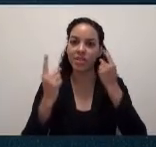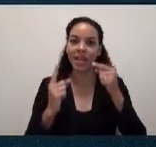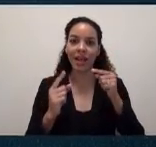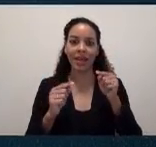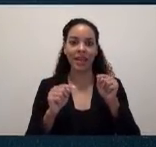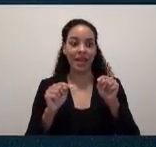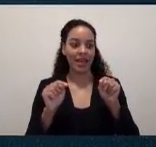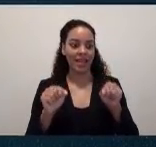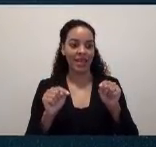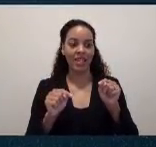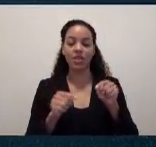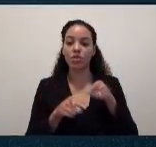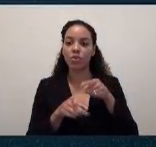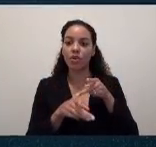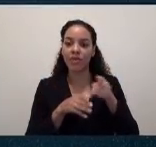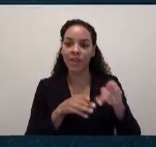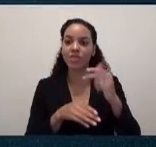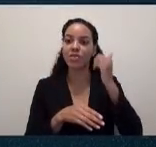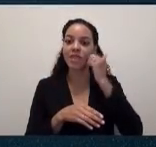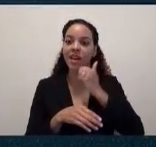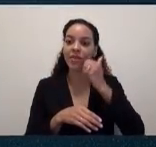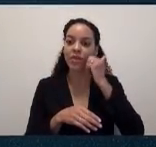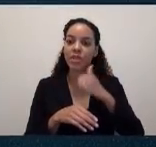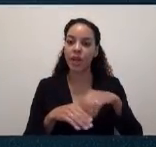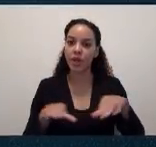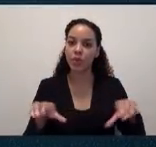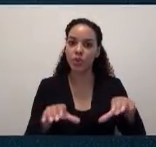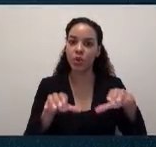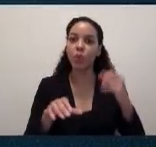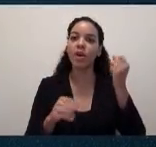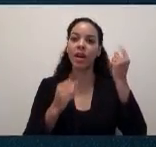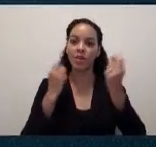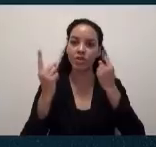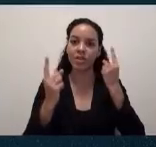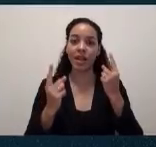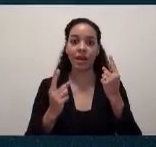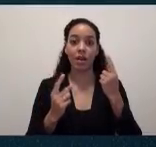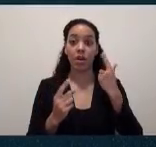and we understand it in a way that, for us, not only personally, we feel very strong